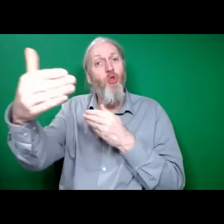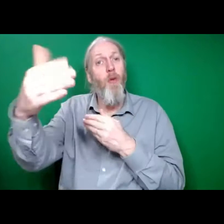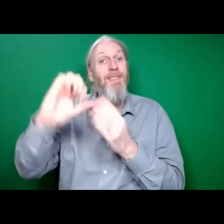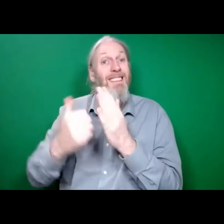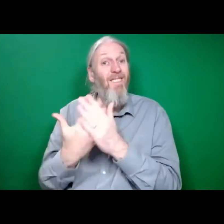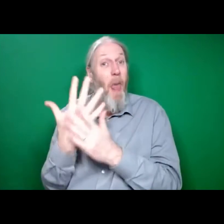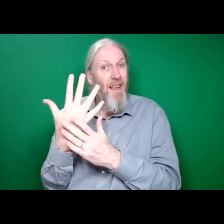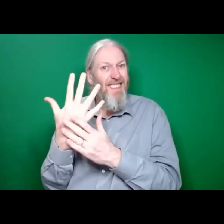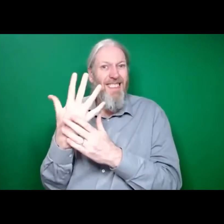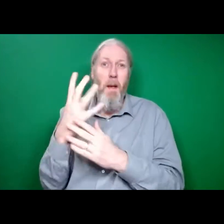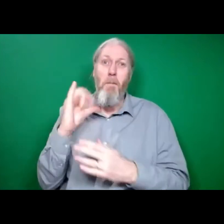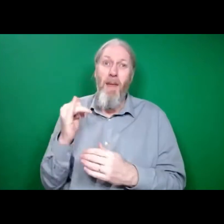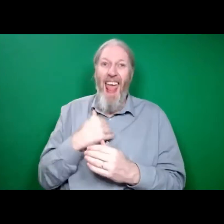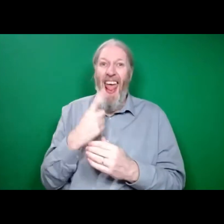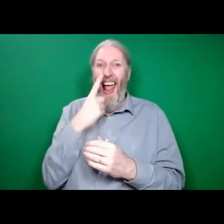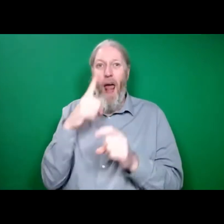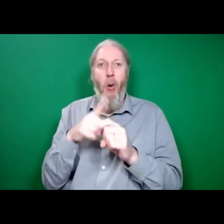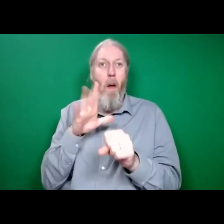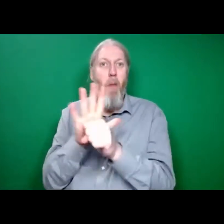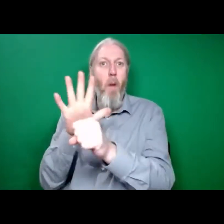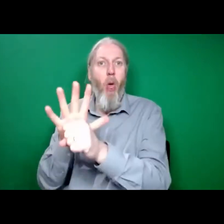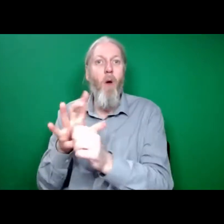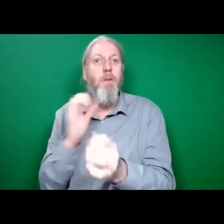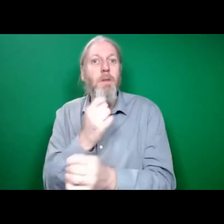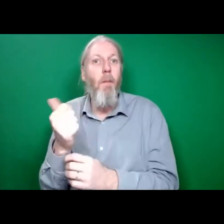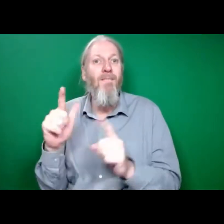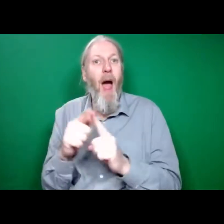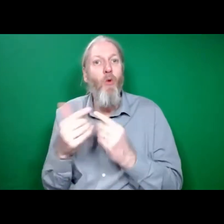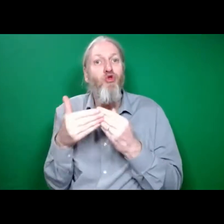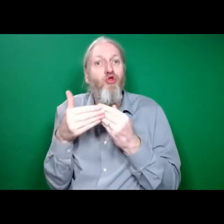Camilla and also to Paul about some of the issues about